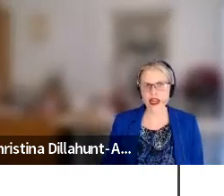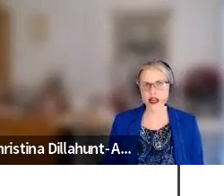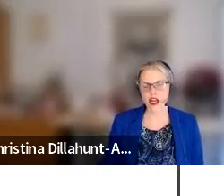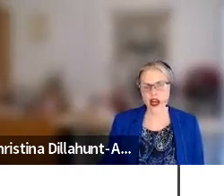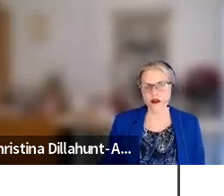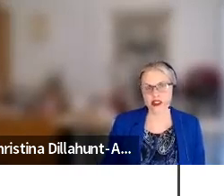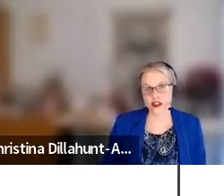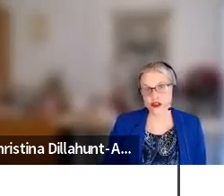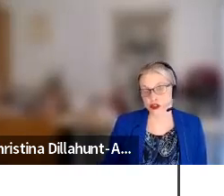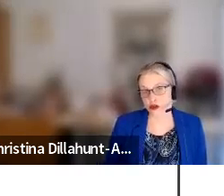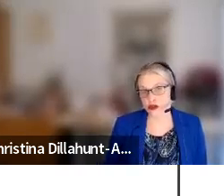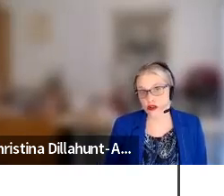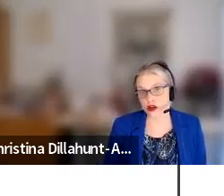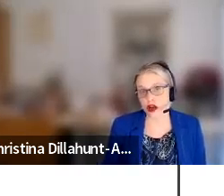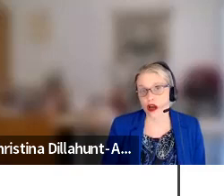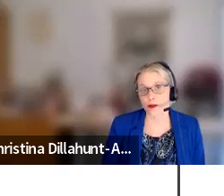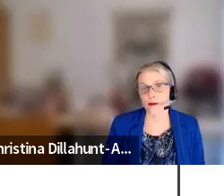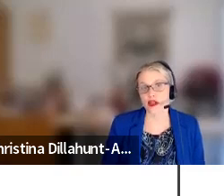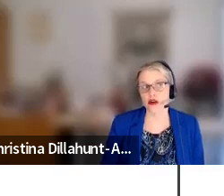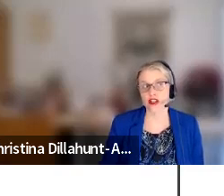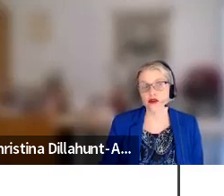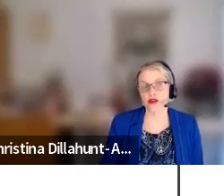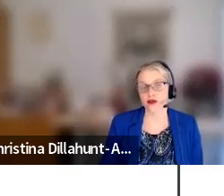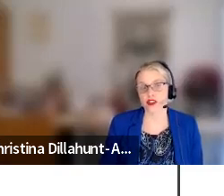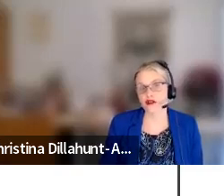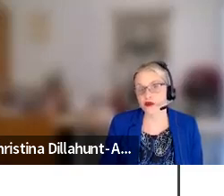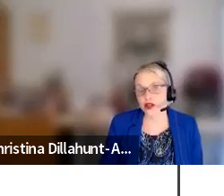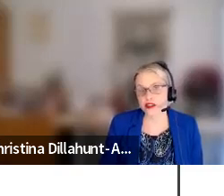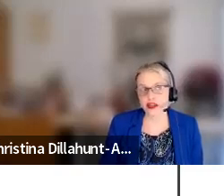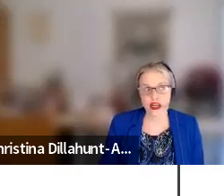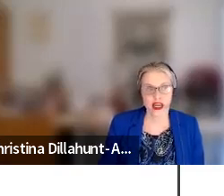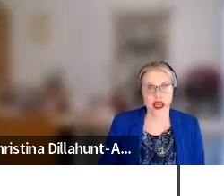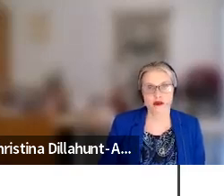at residential youth and trying to reduce the recidivism rates.